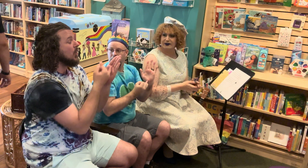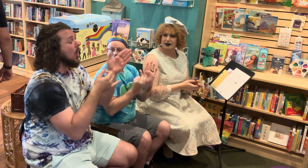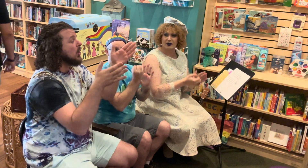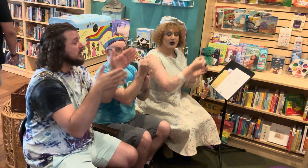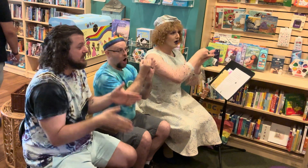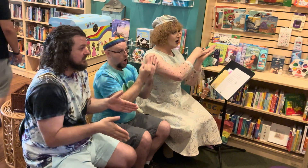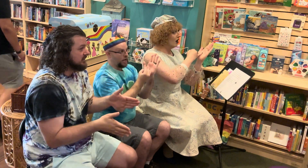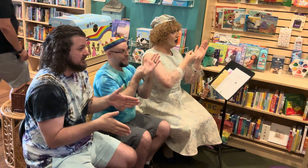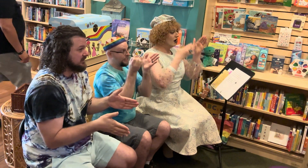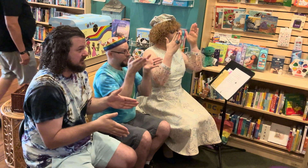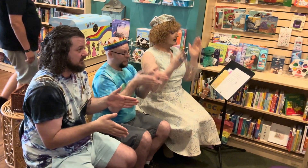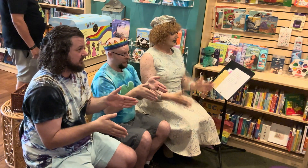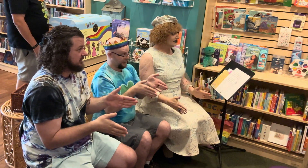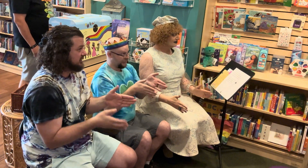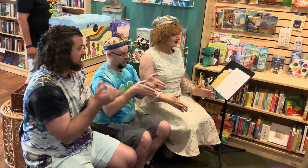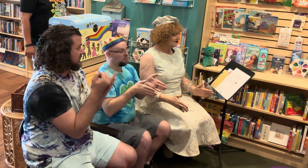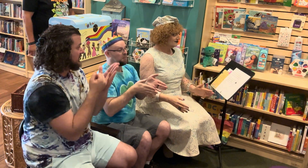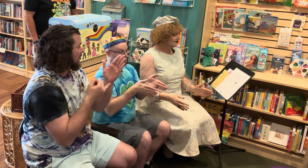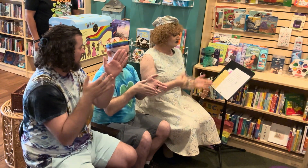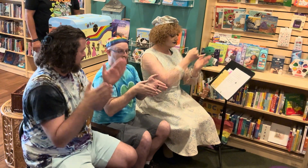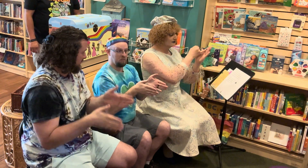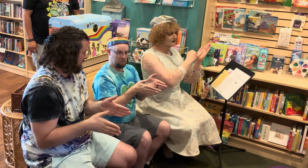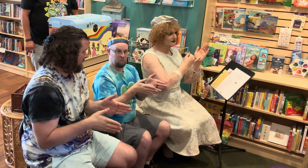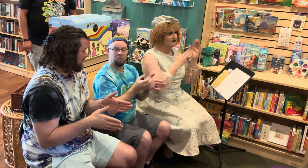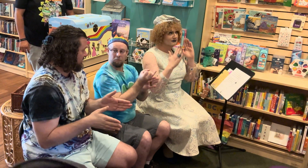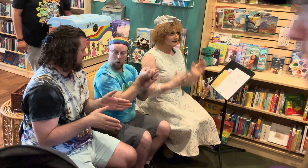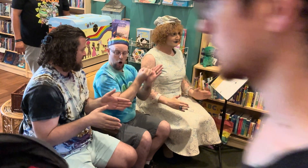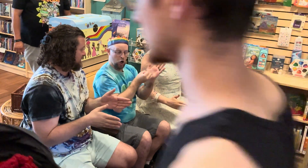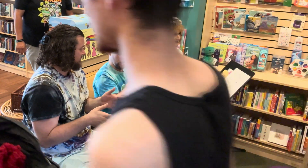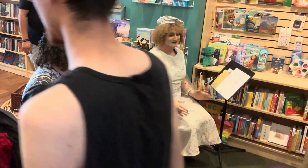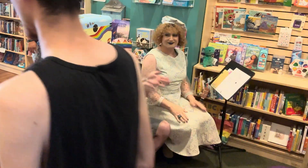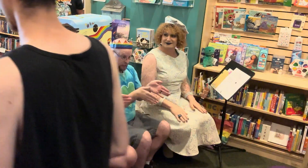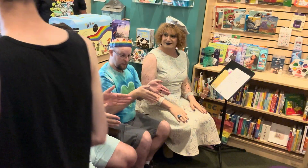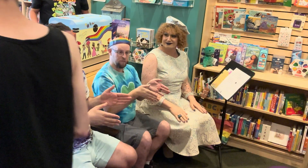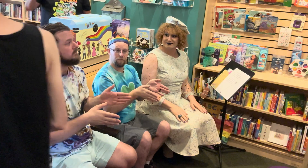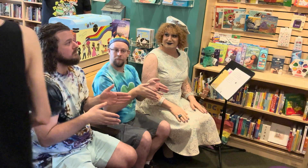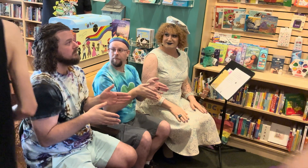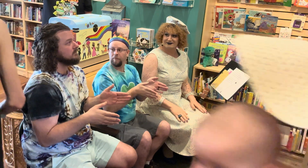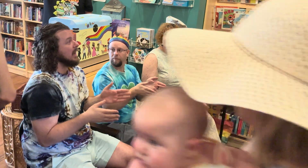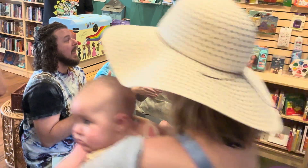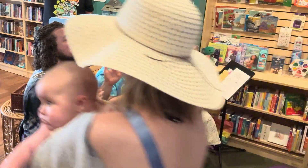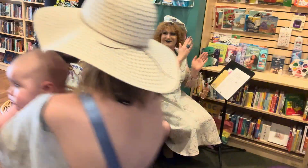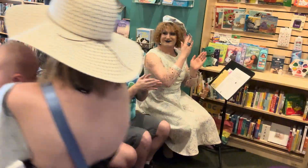"Artist." "Artist."